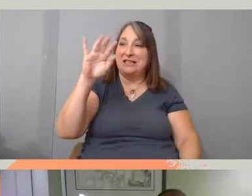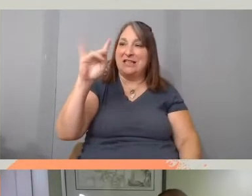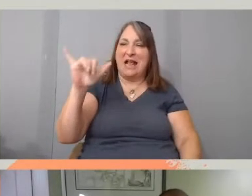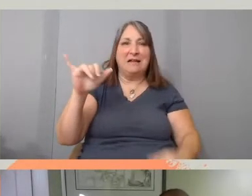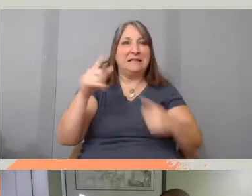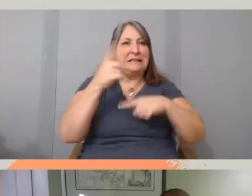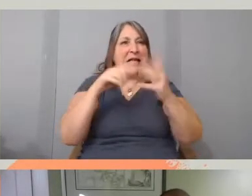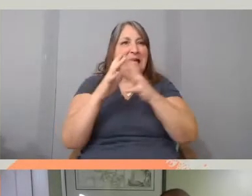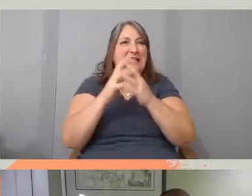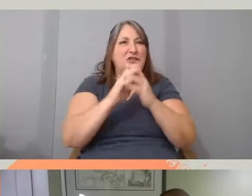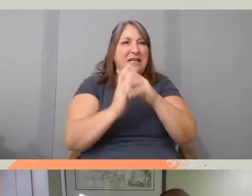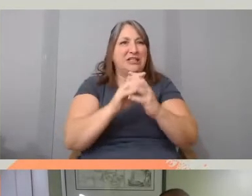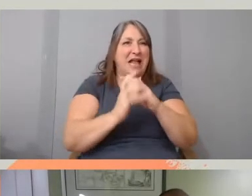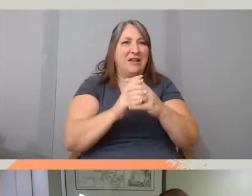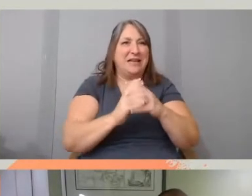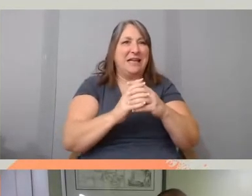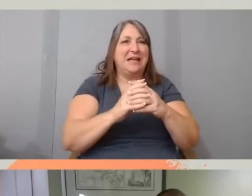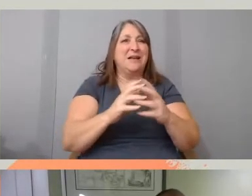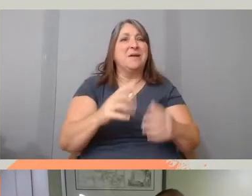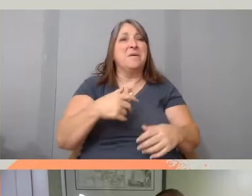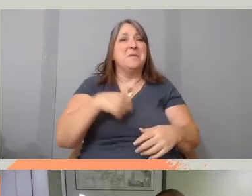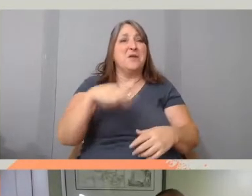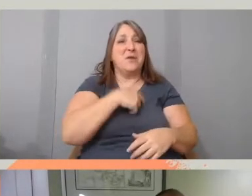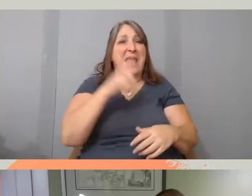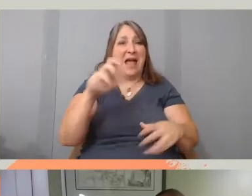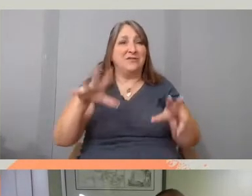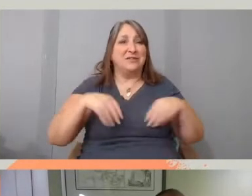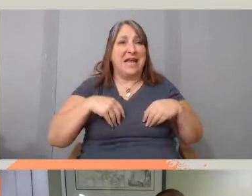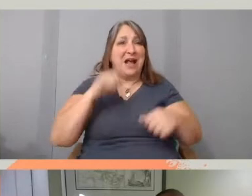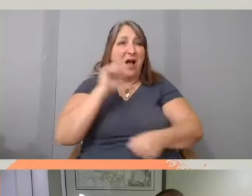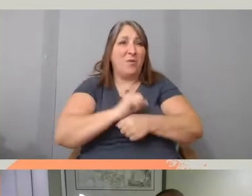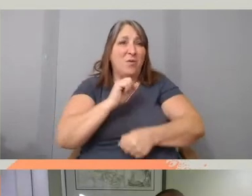And being that we do have to take onboard these like two mentor roles.